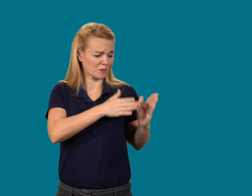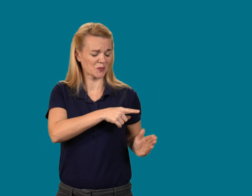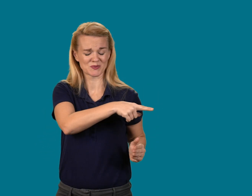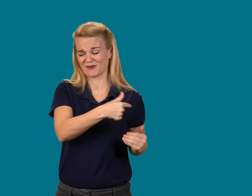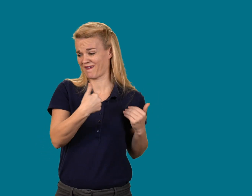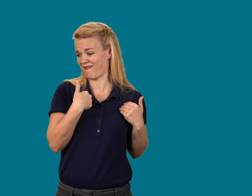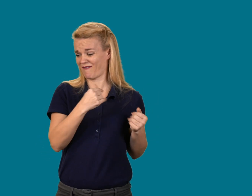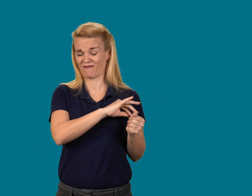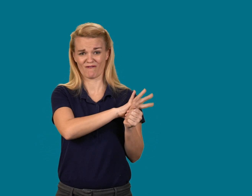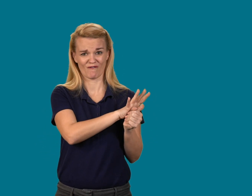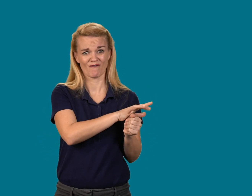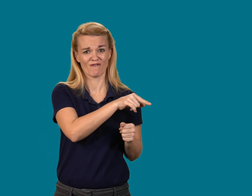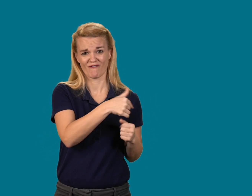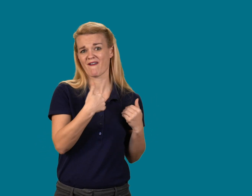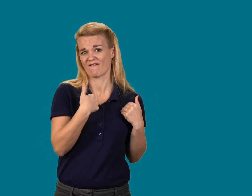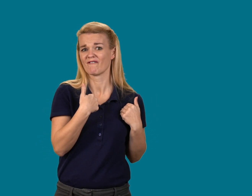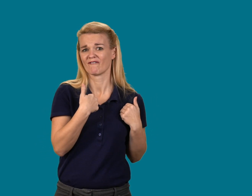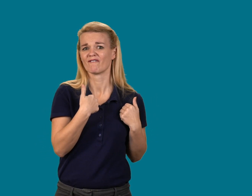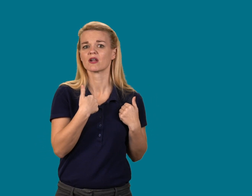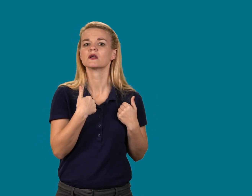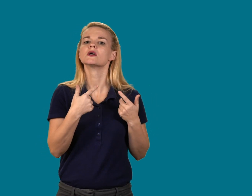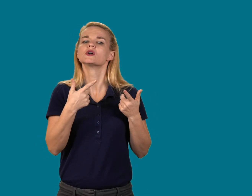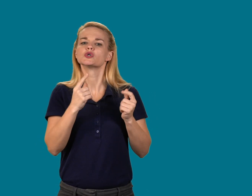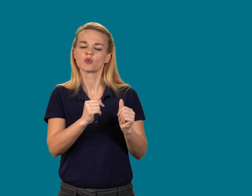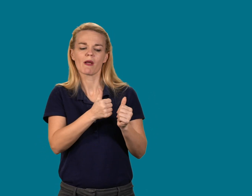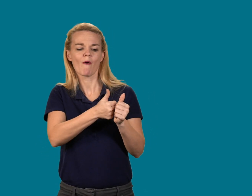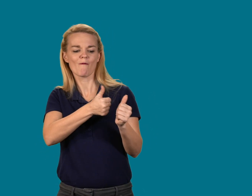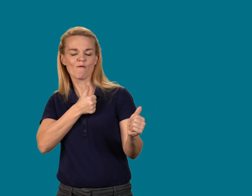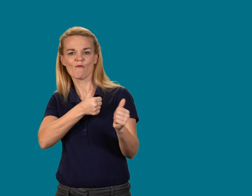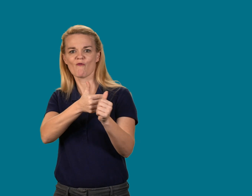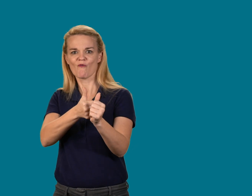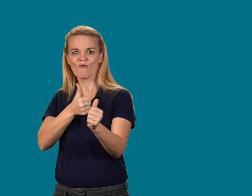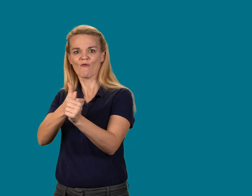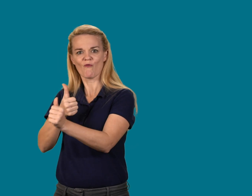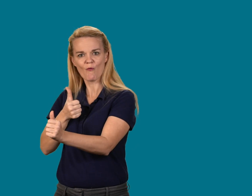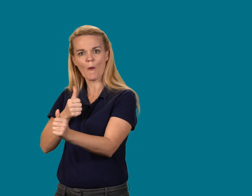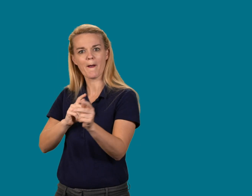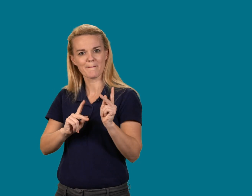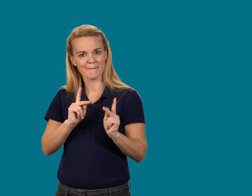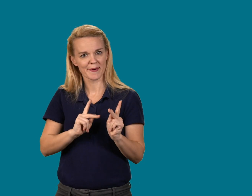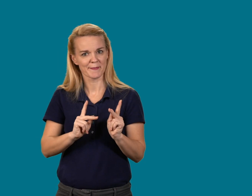with someone who has COVID-19. If possible, stay away from people